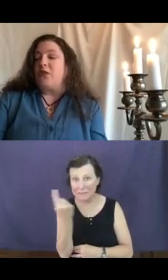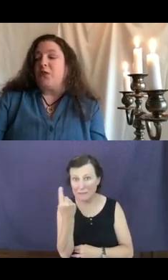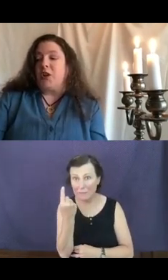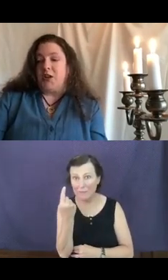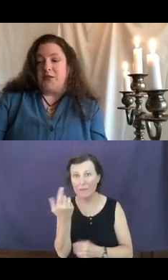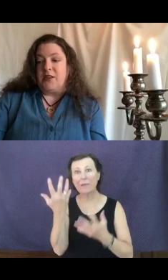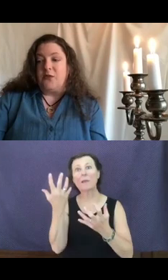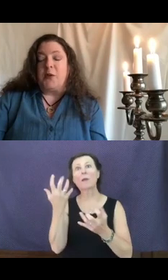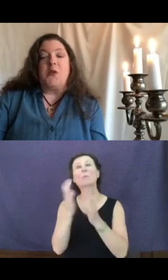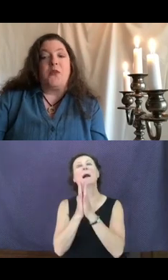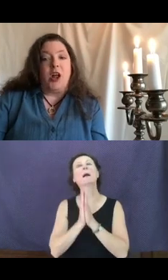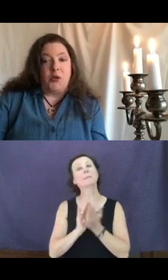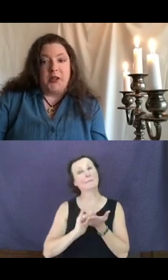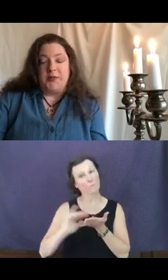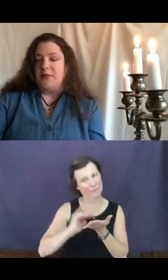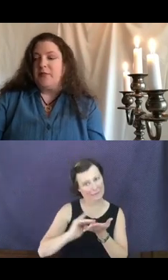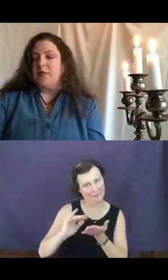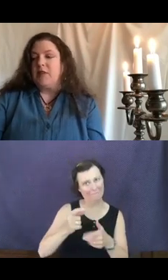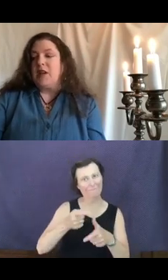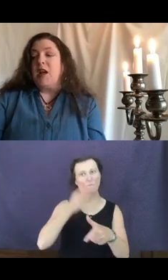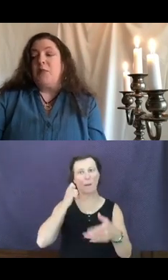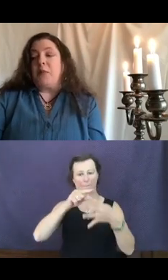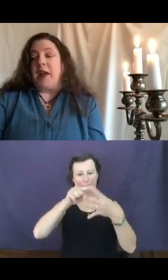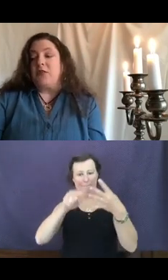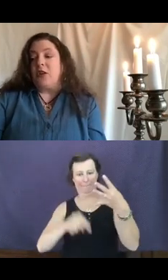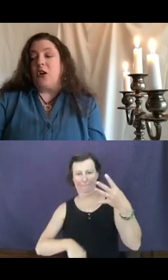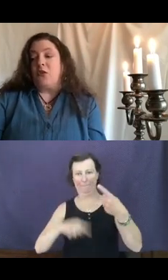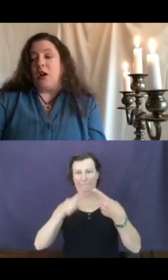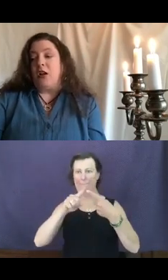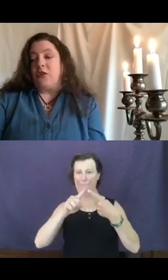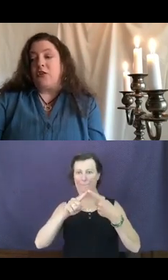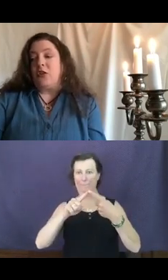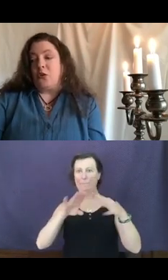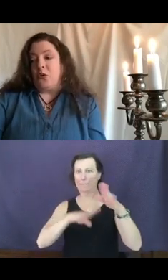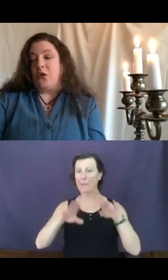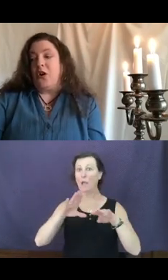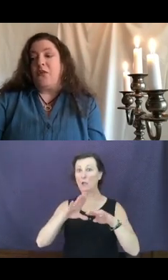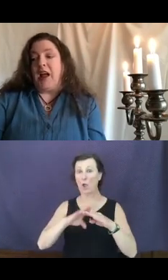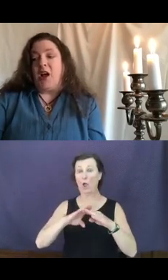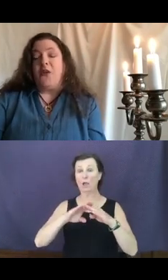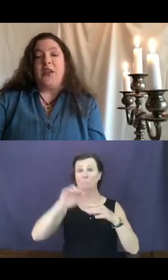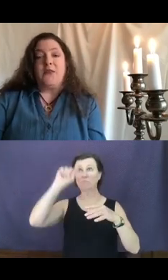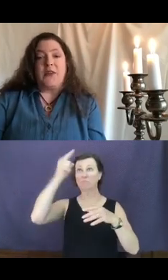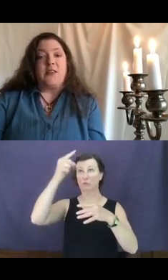forgiveness from the following, based on chronological order of how the events